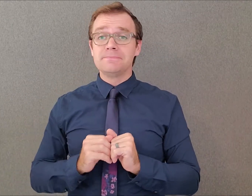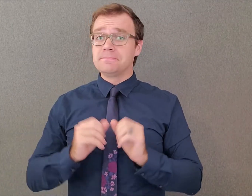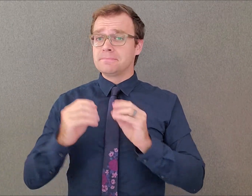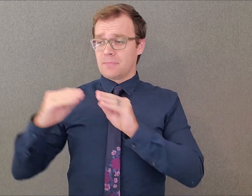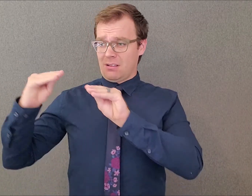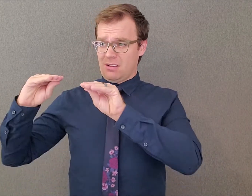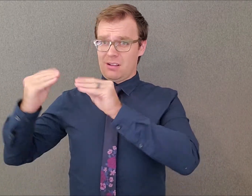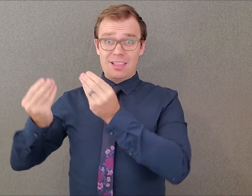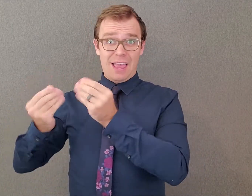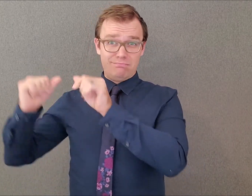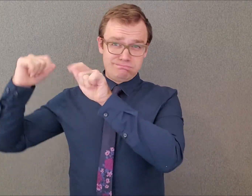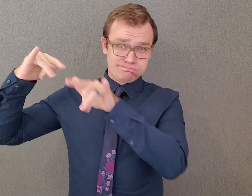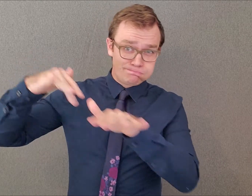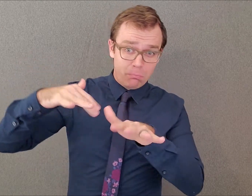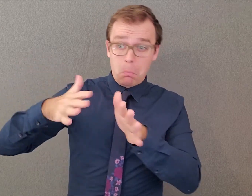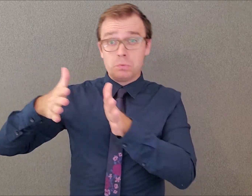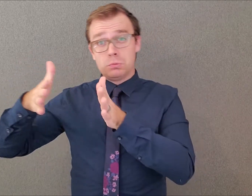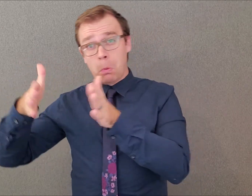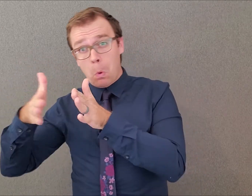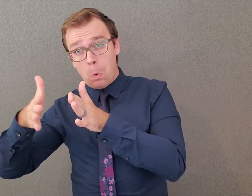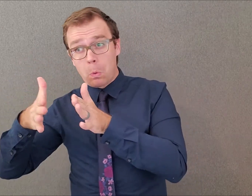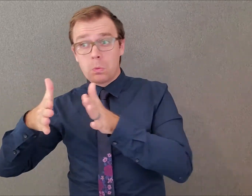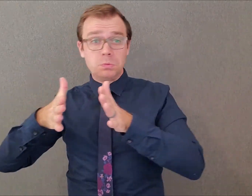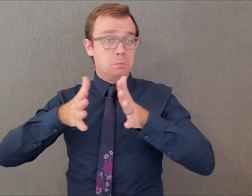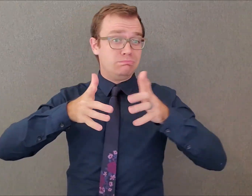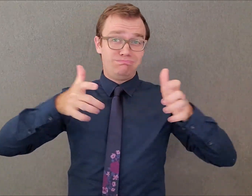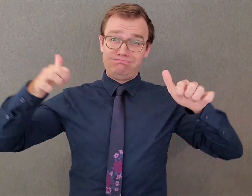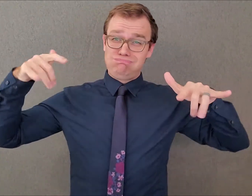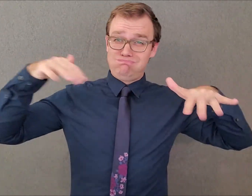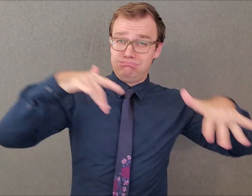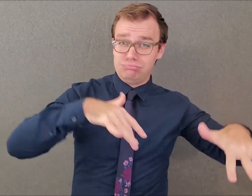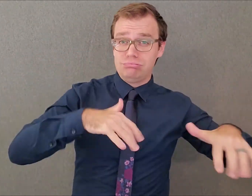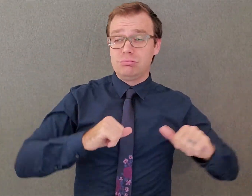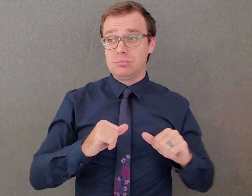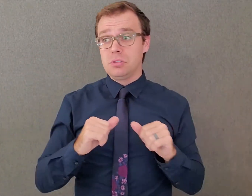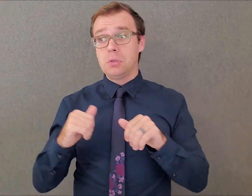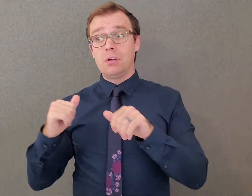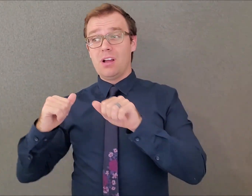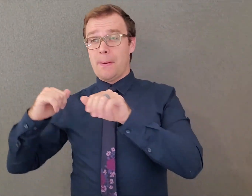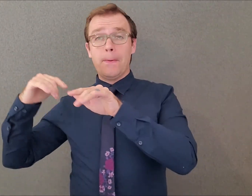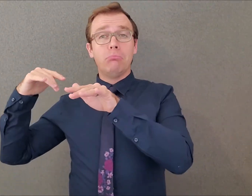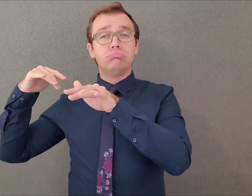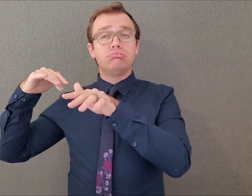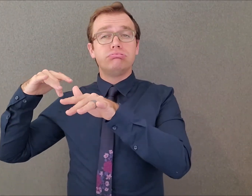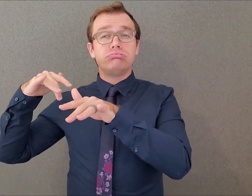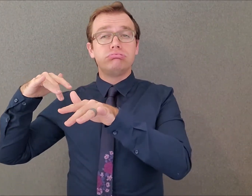Landslides can vary widely in size, and can move at slow or very high speeds,